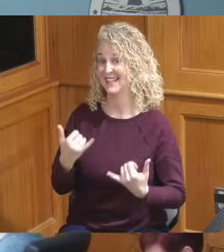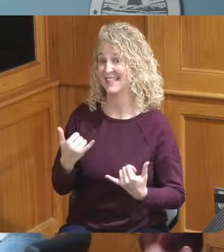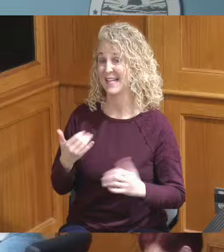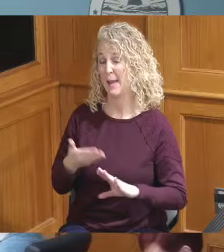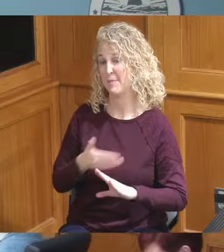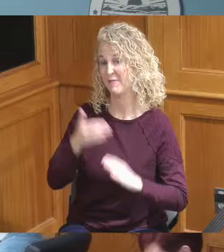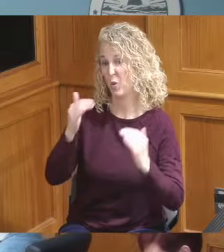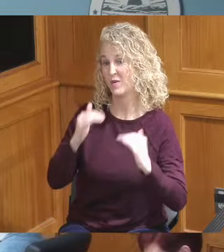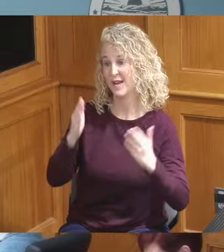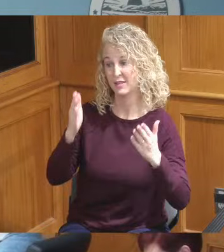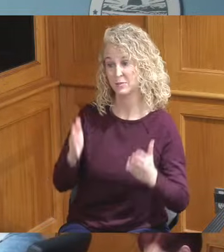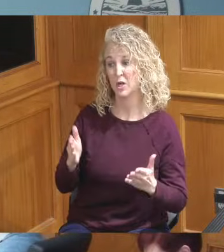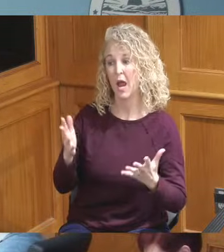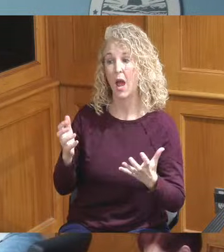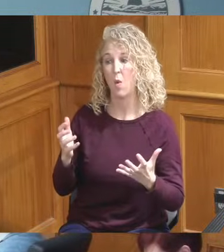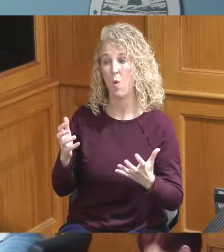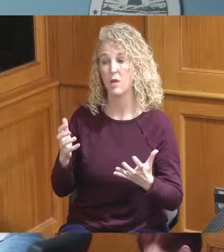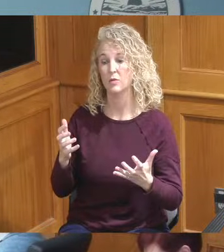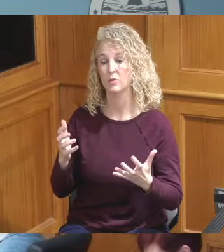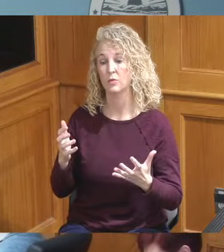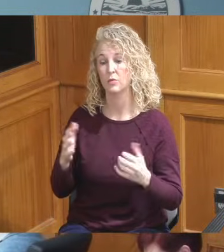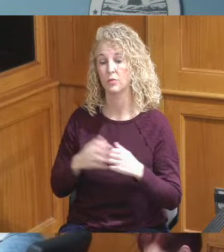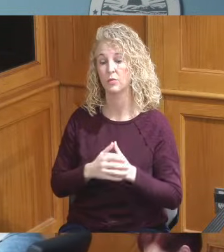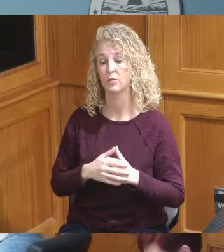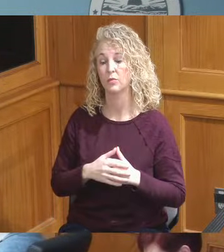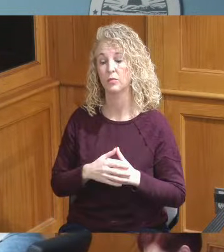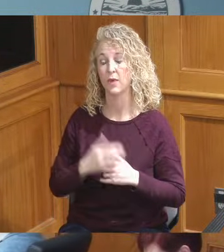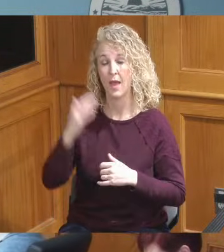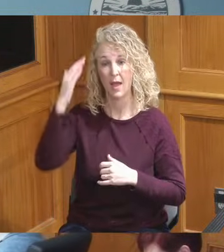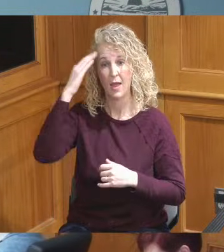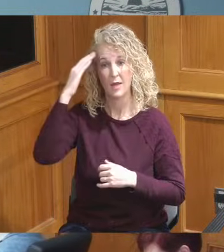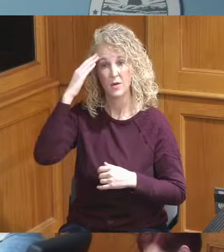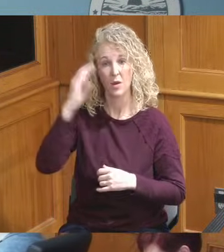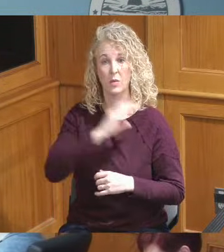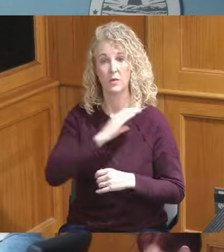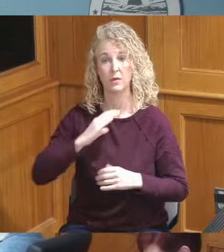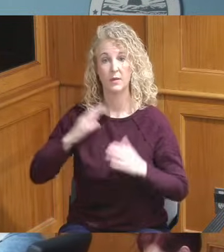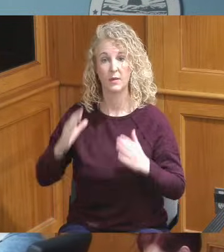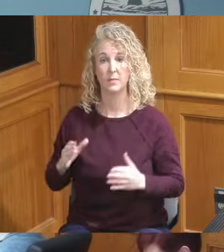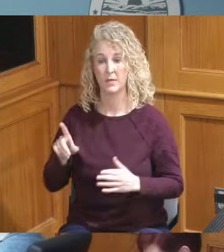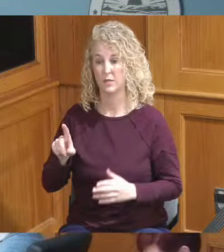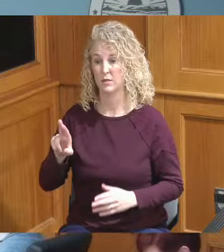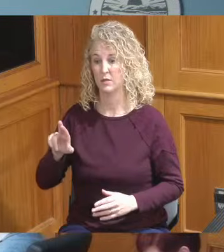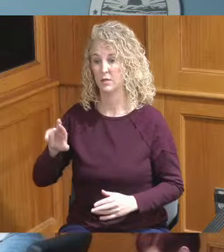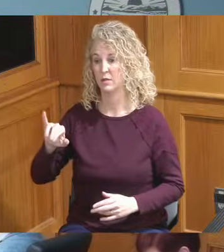to the next recipient, I want to make sure I know that Commissioner Driehaus was talking about the